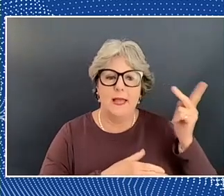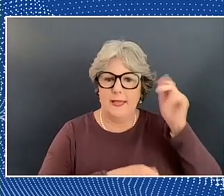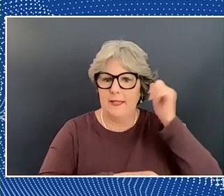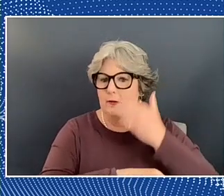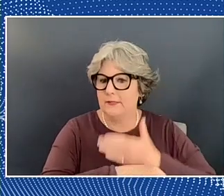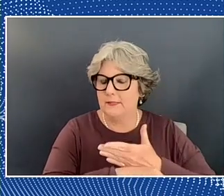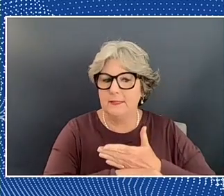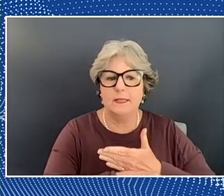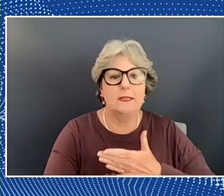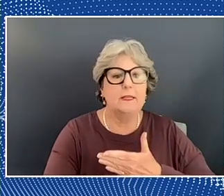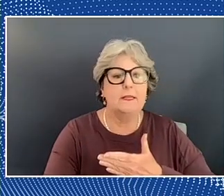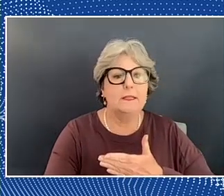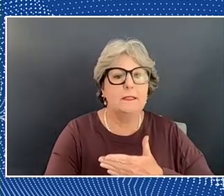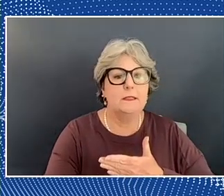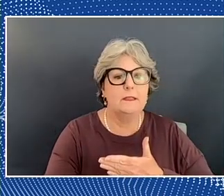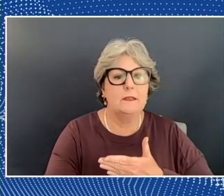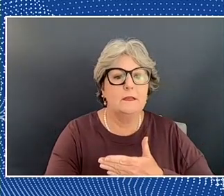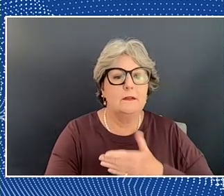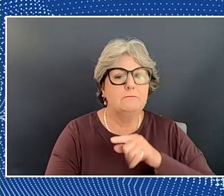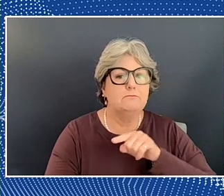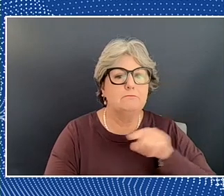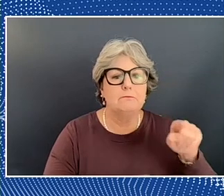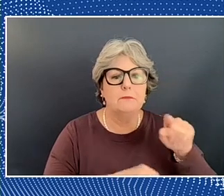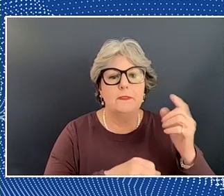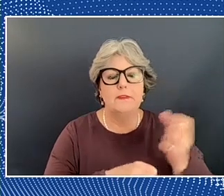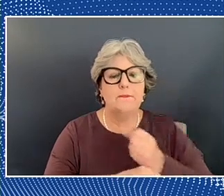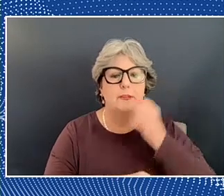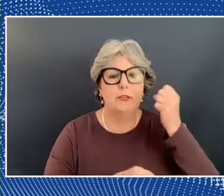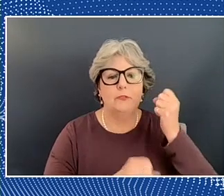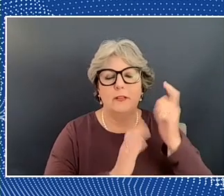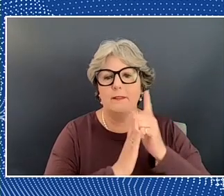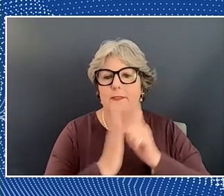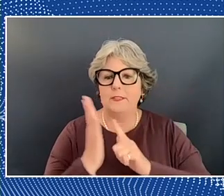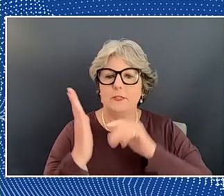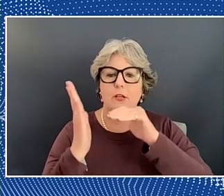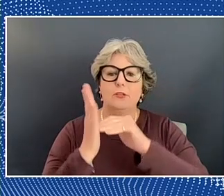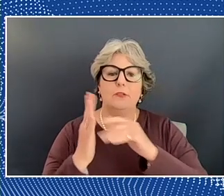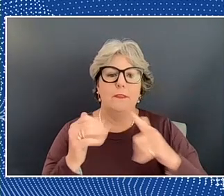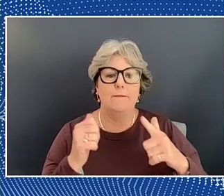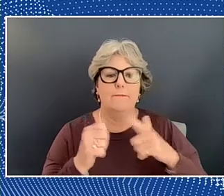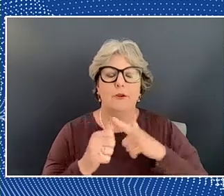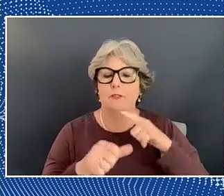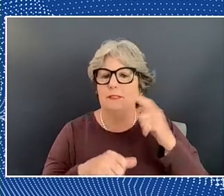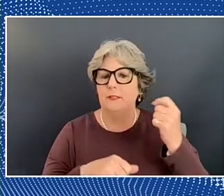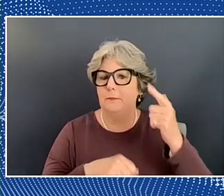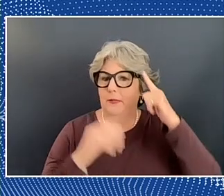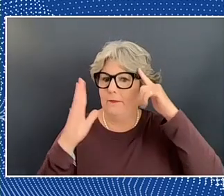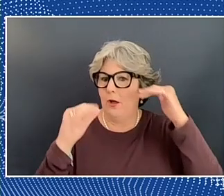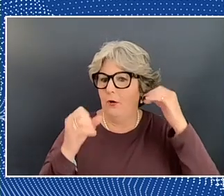class members, and the victory of this lawsuit was the first ray of hope we've had in many years.